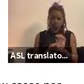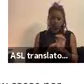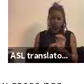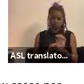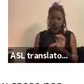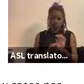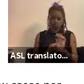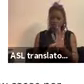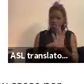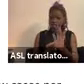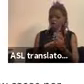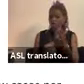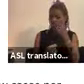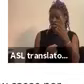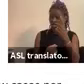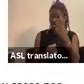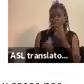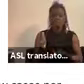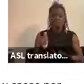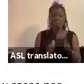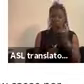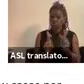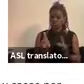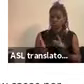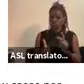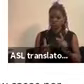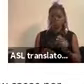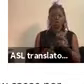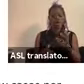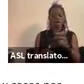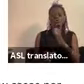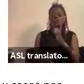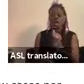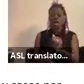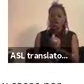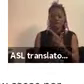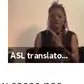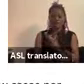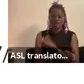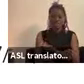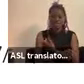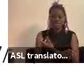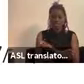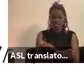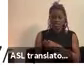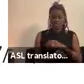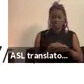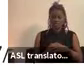individuals that we're seeing a few days and I think.